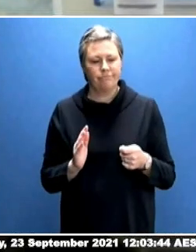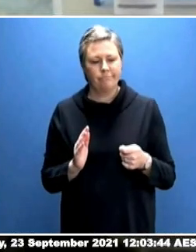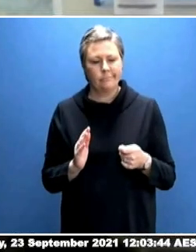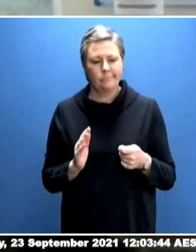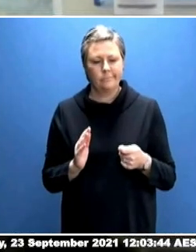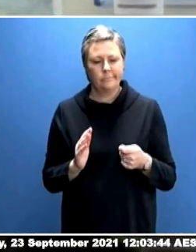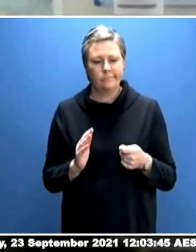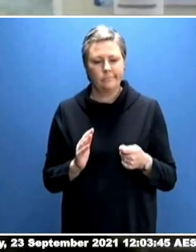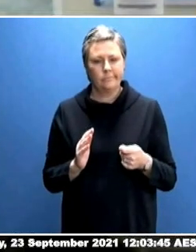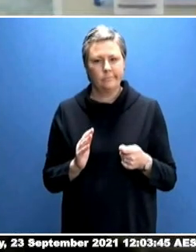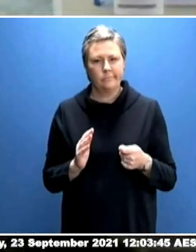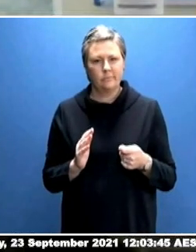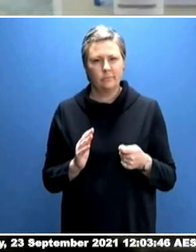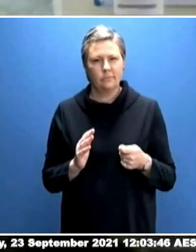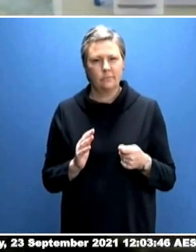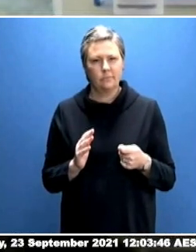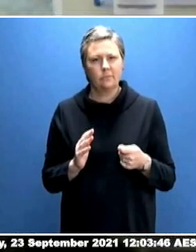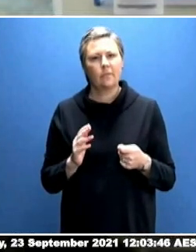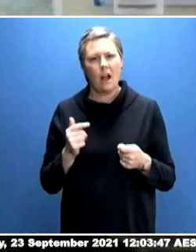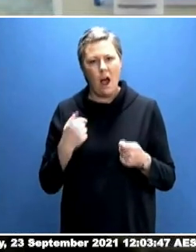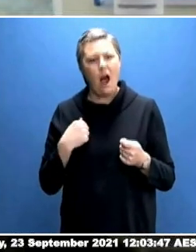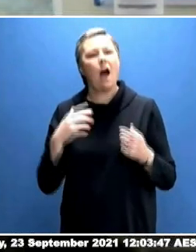NAAJA has touched on that in submissions to the recent